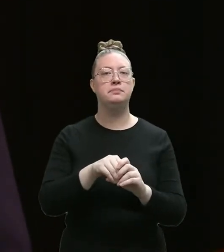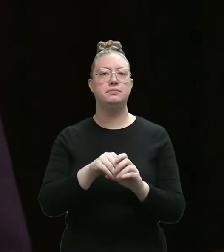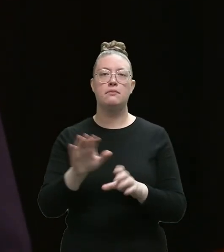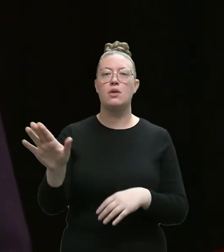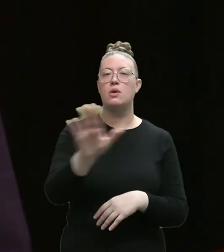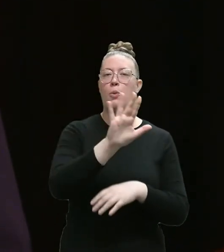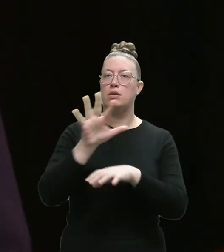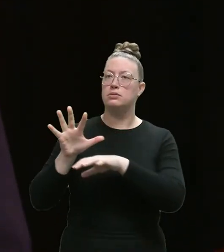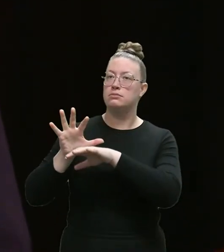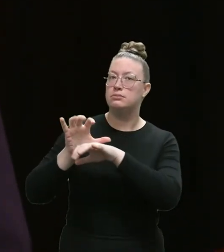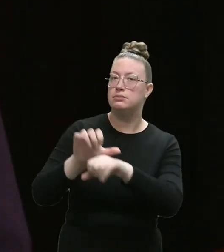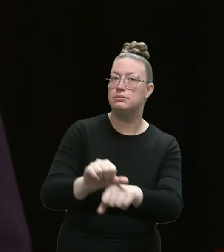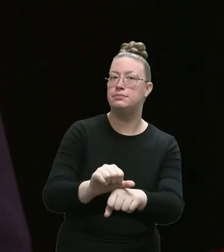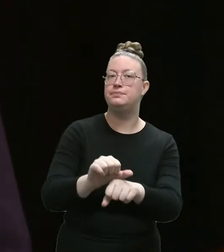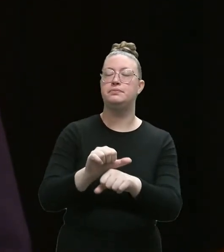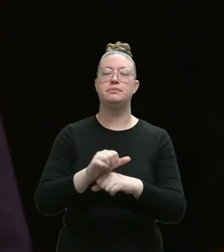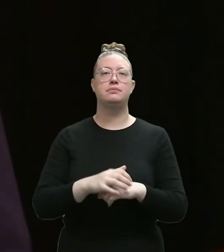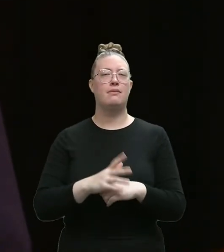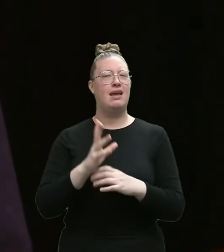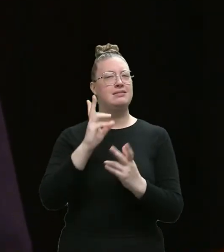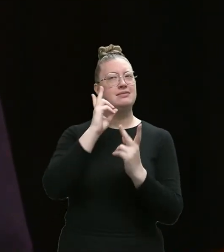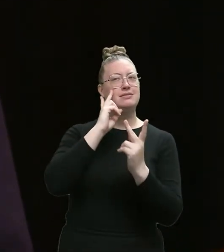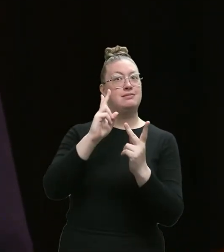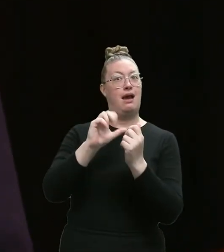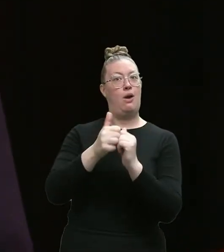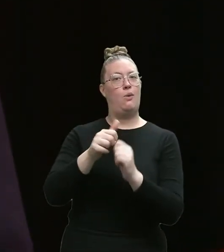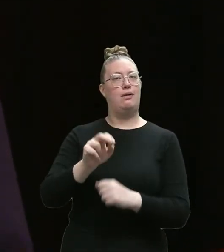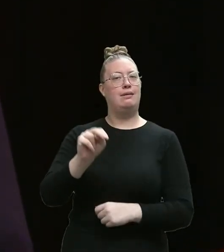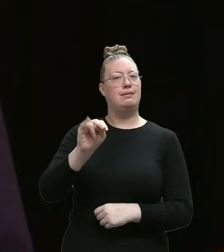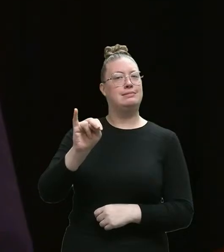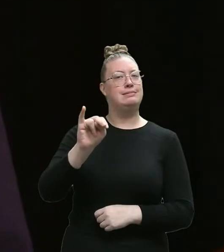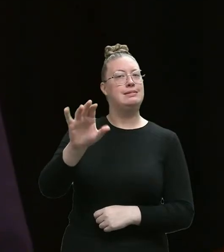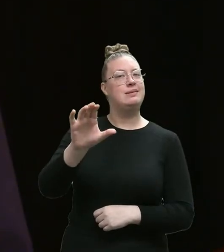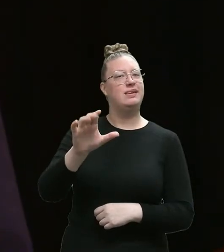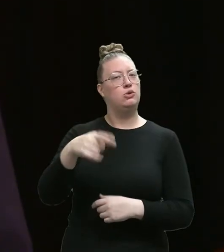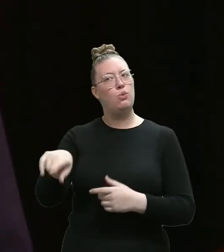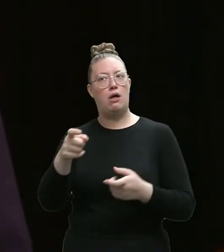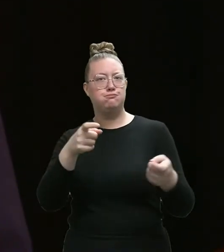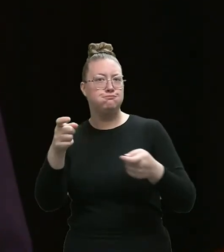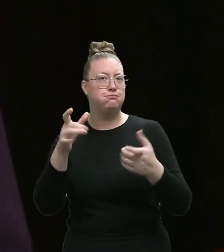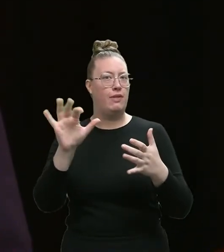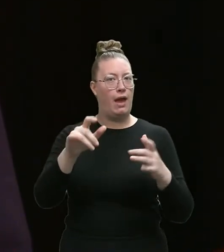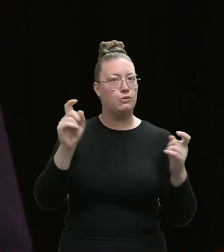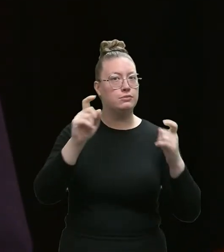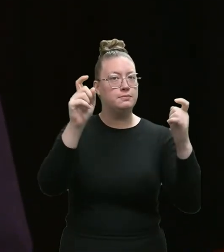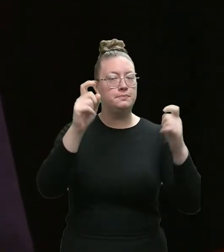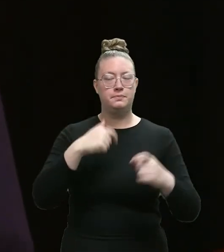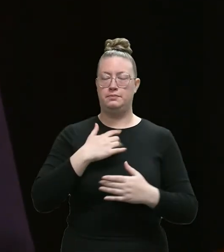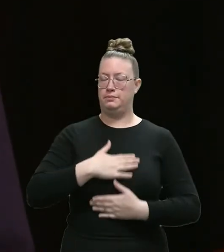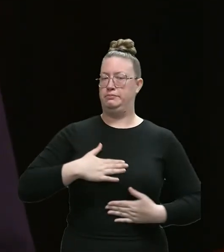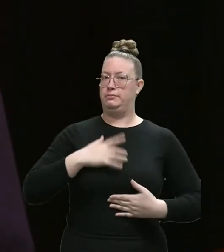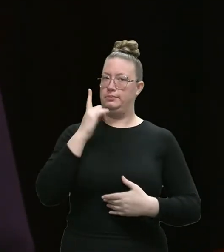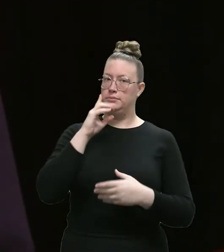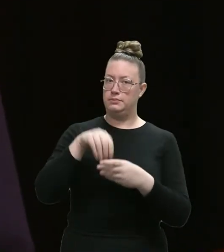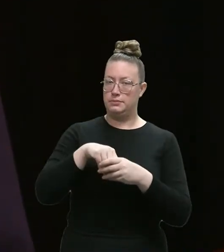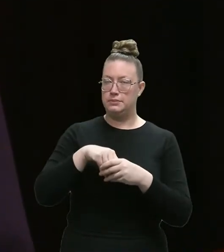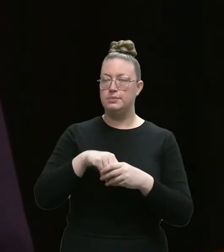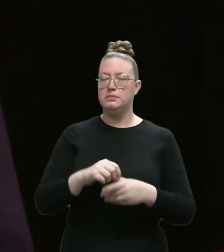for the audience and please hold your applause until I've introduced everybody. So first, the chair of north Idaho college board